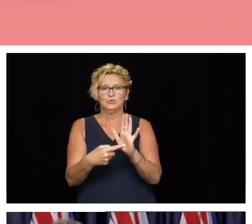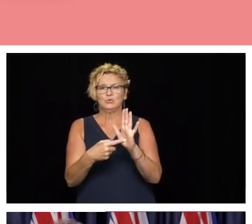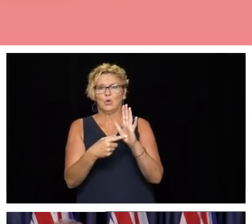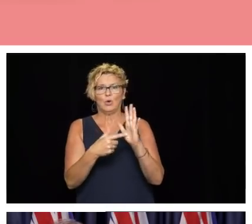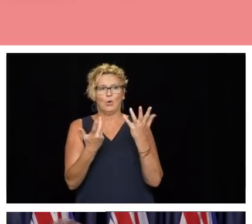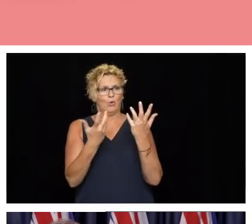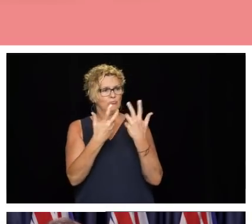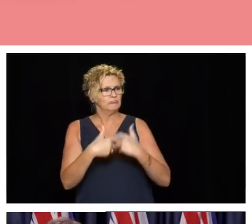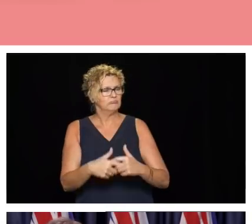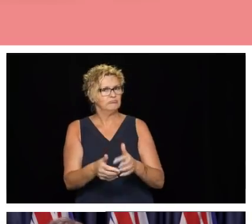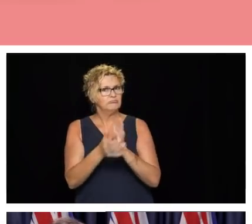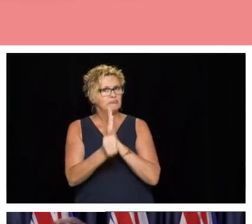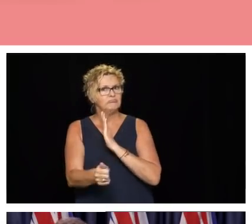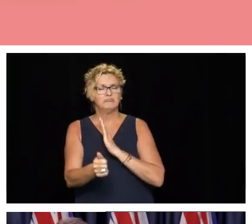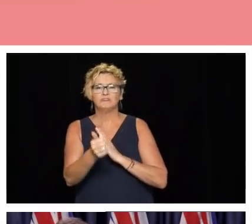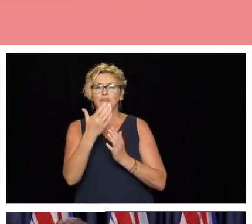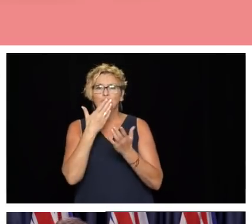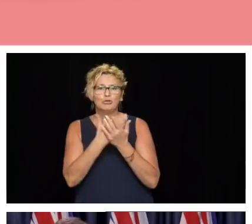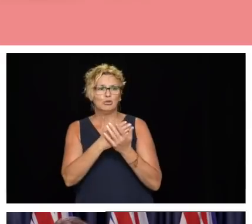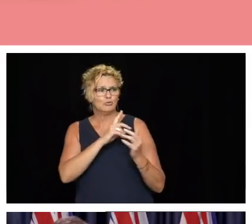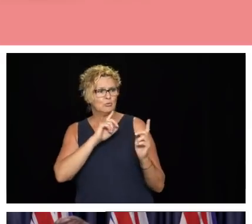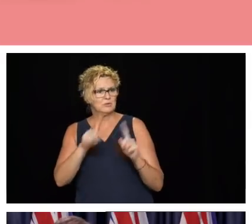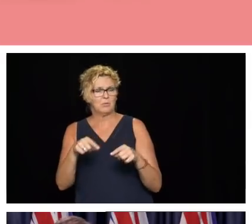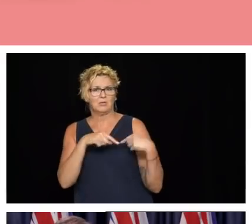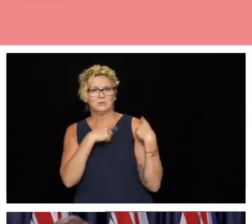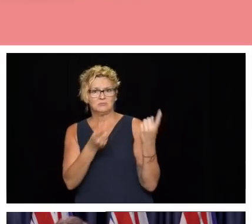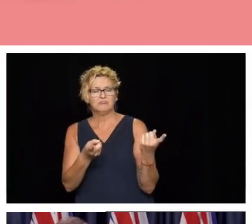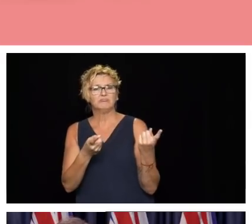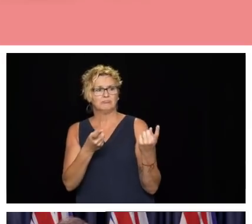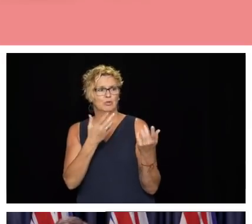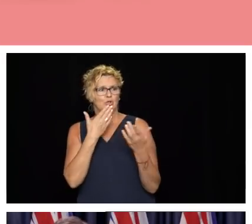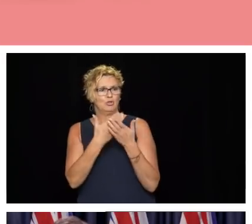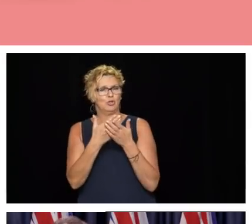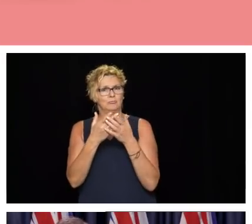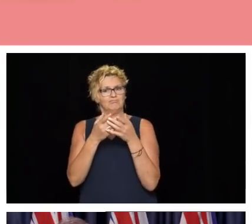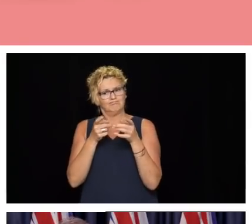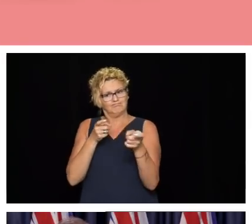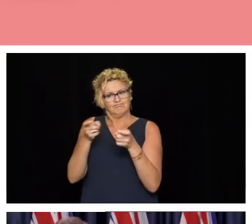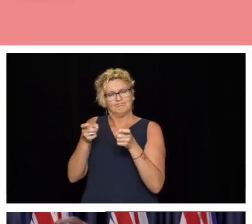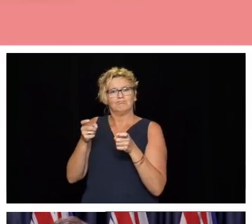As required and I want to say to all of those worked in the primary care centres, with